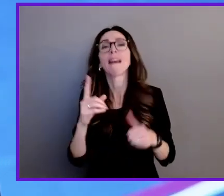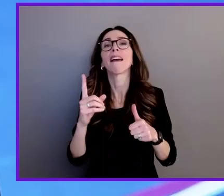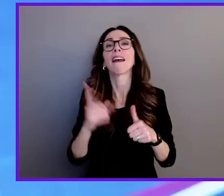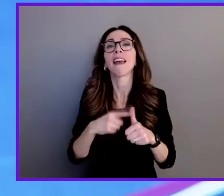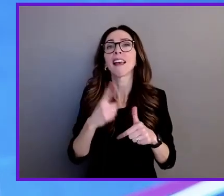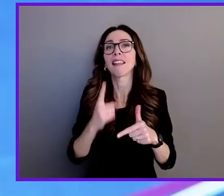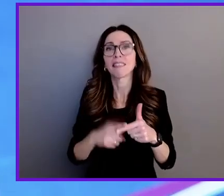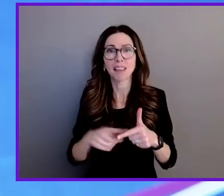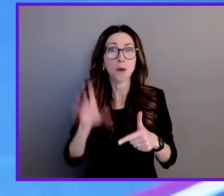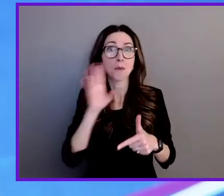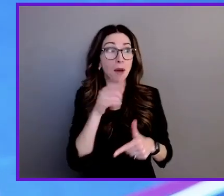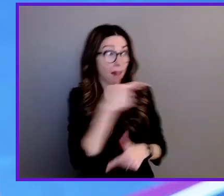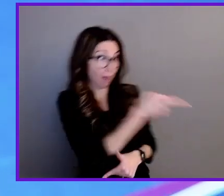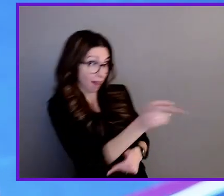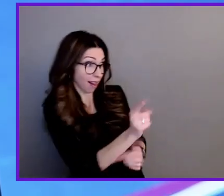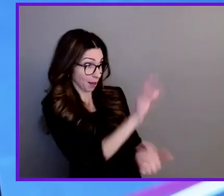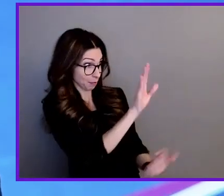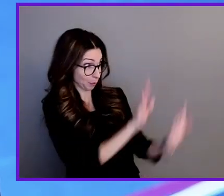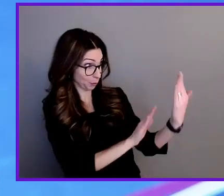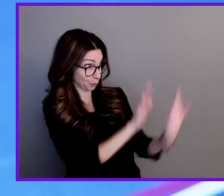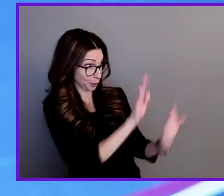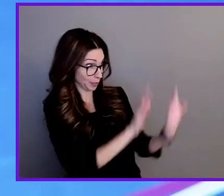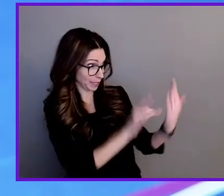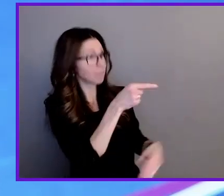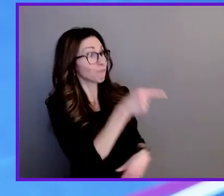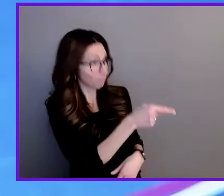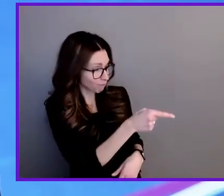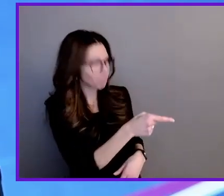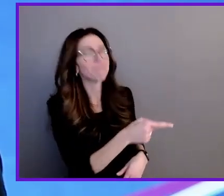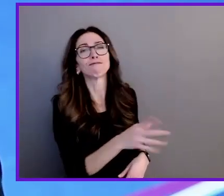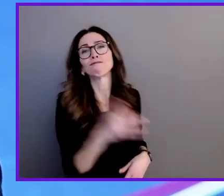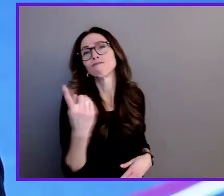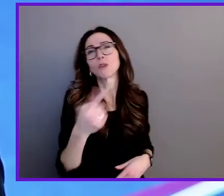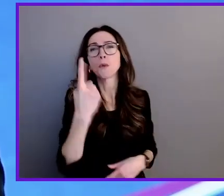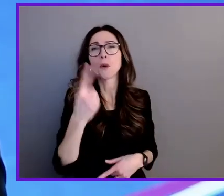And for those of you joining us virtually, you can continue to ask your